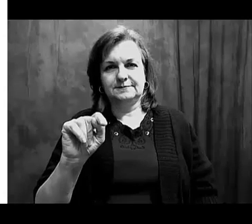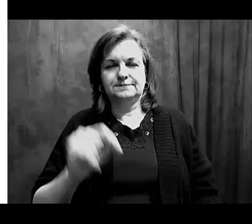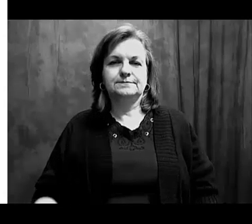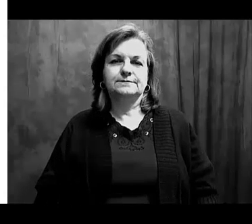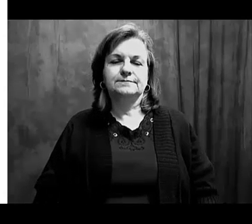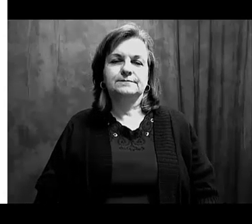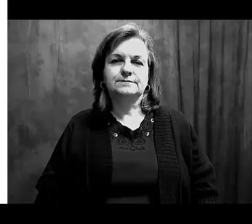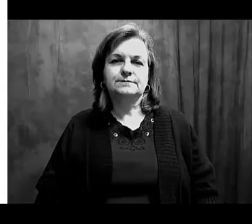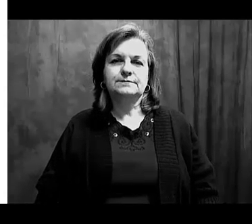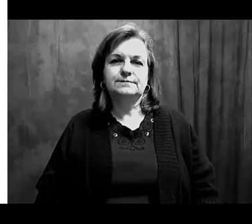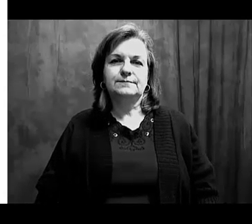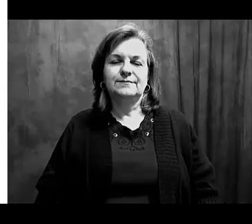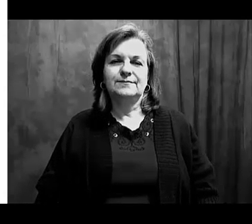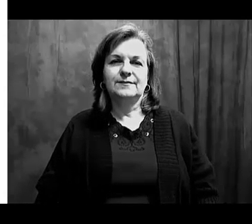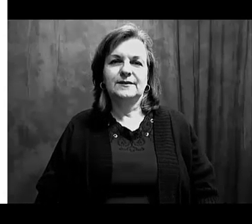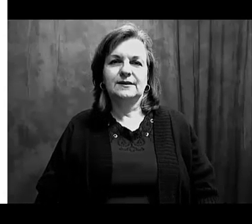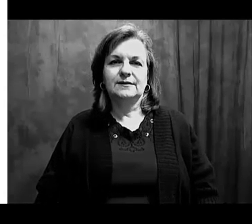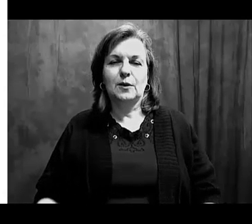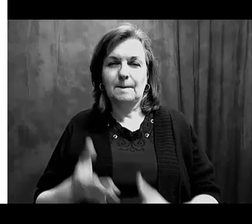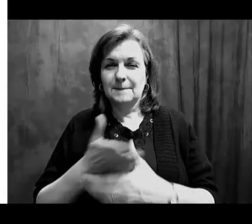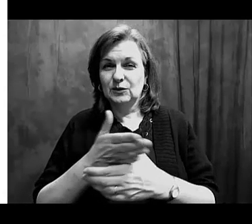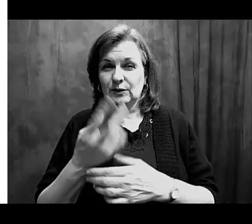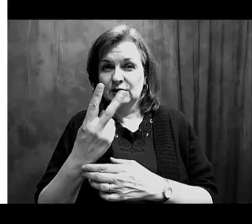or a space between two nerves